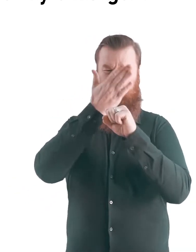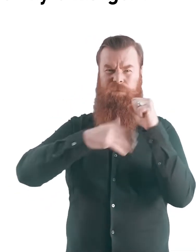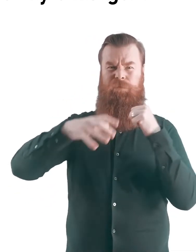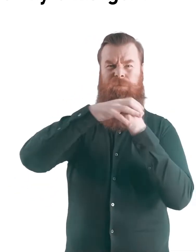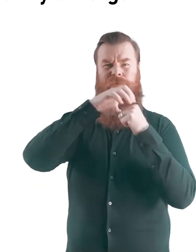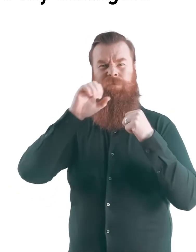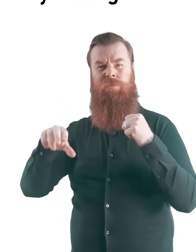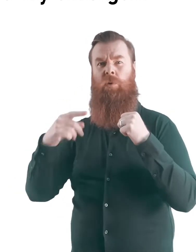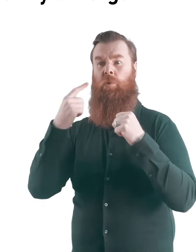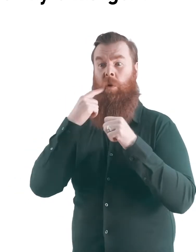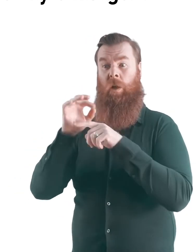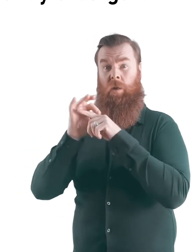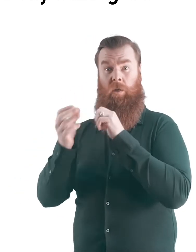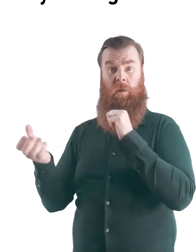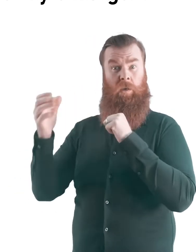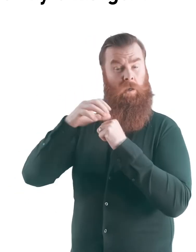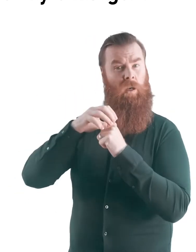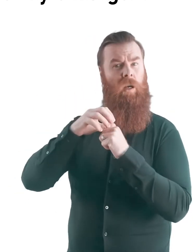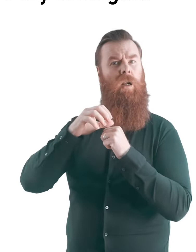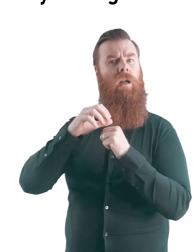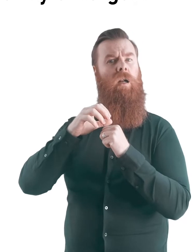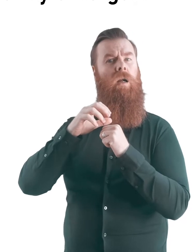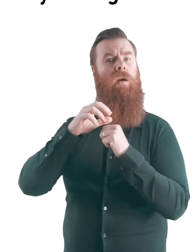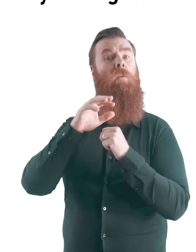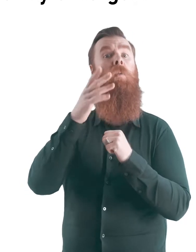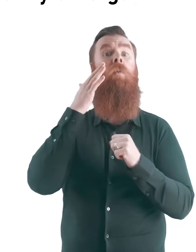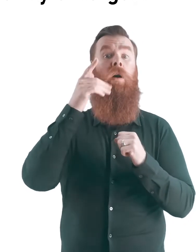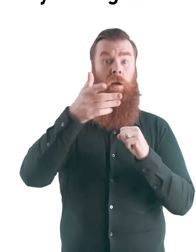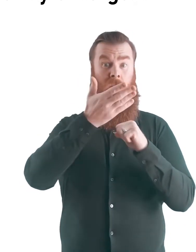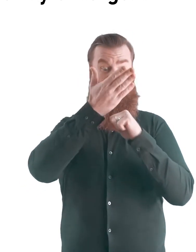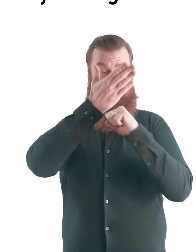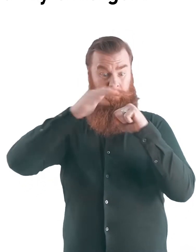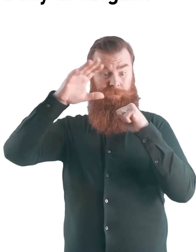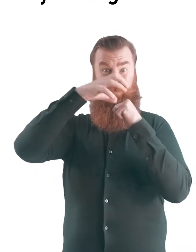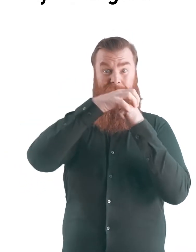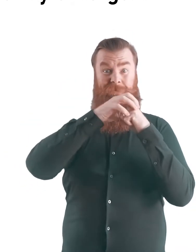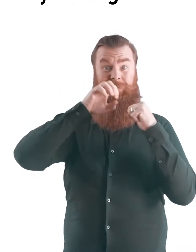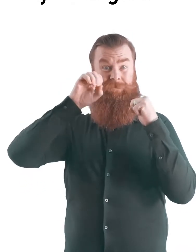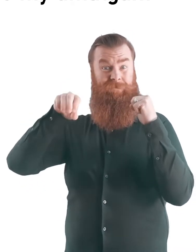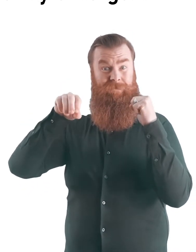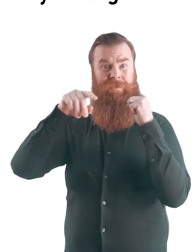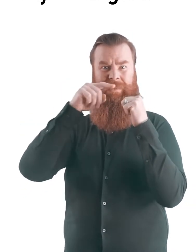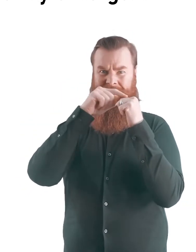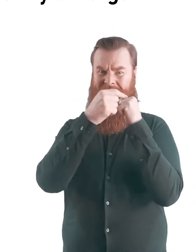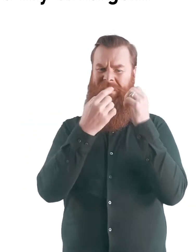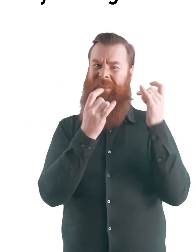Each time a filling is cut out of a tooth, more healthy tooth structure is removed.